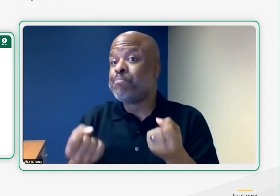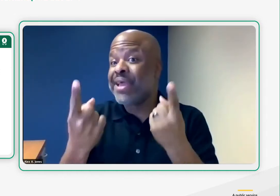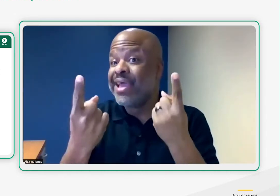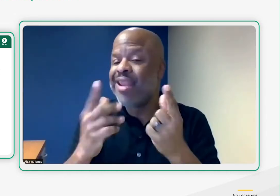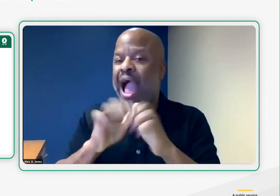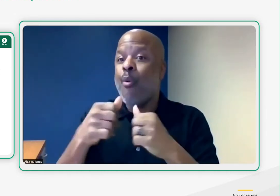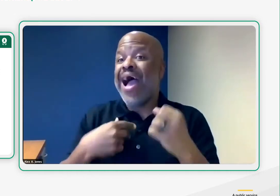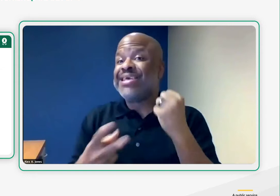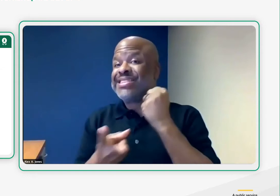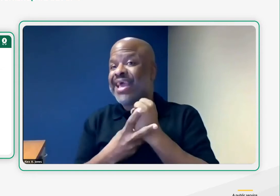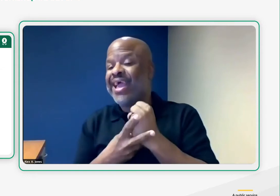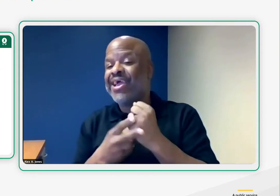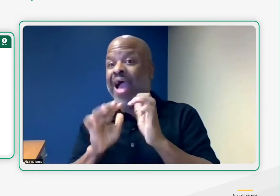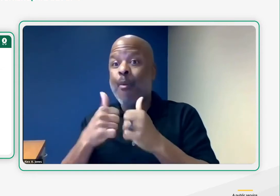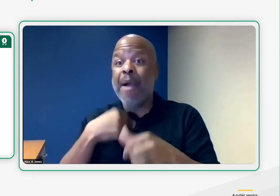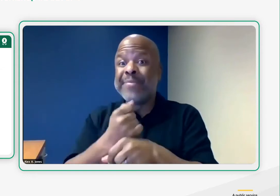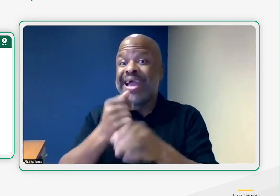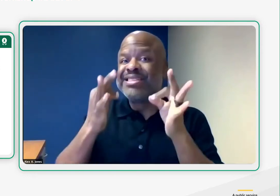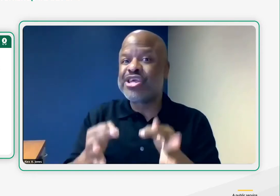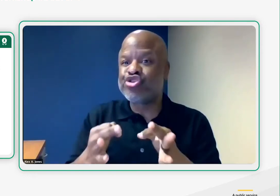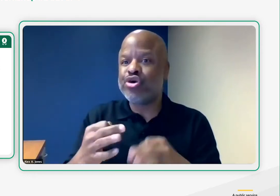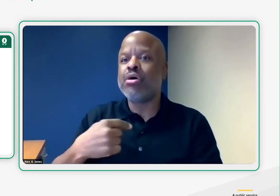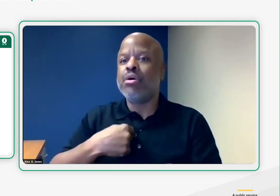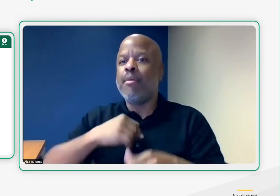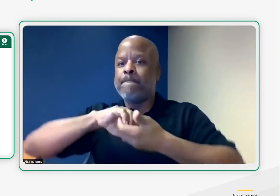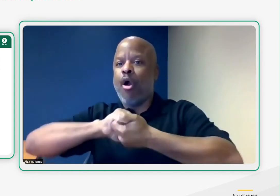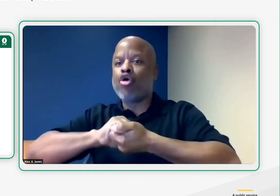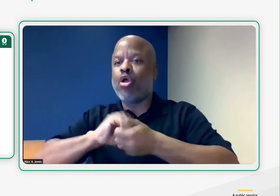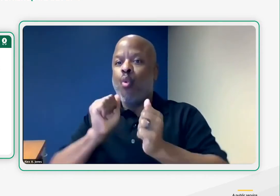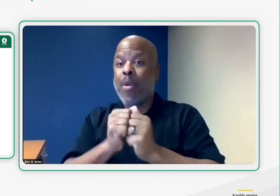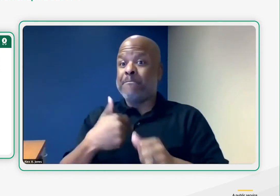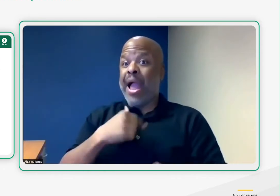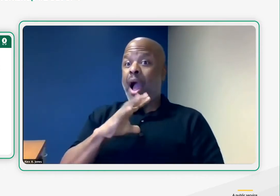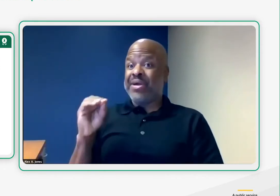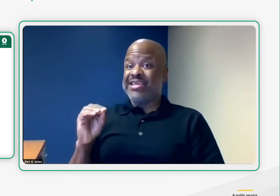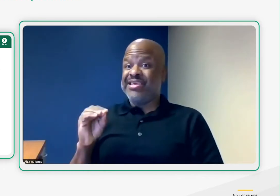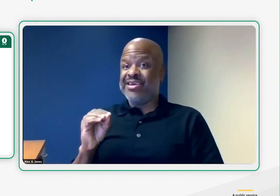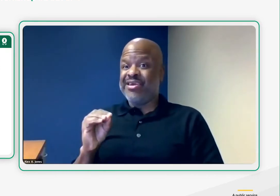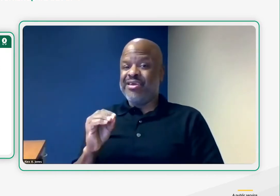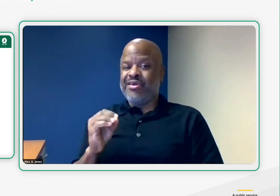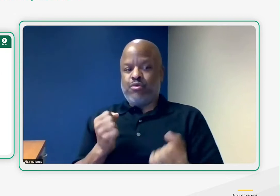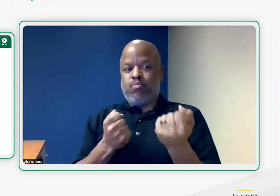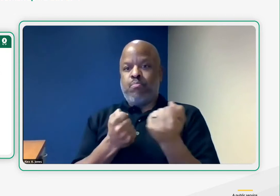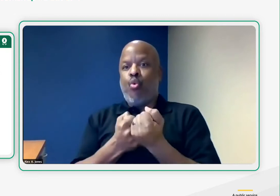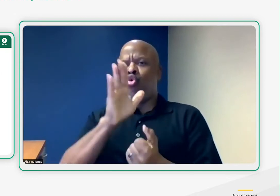their financial behavior, perhaps wanting to start making more sound financial decisions and creating savings,